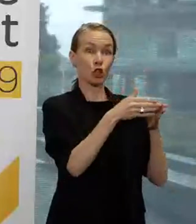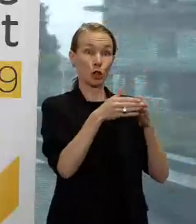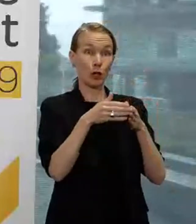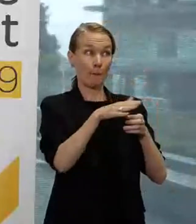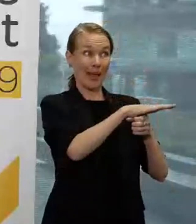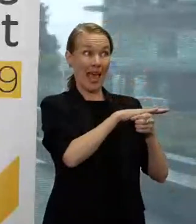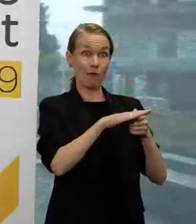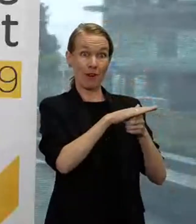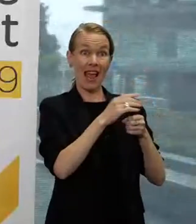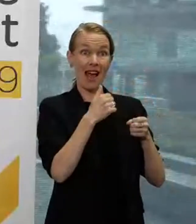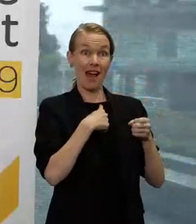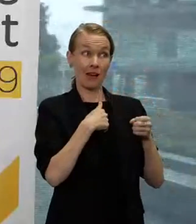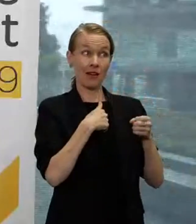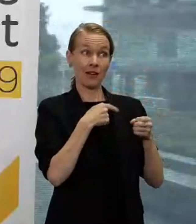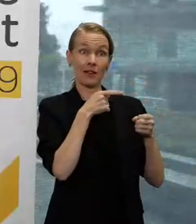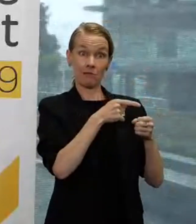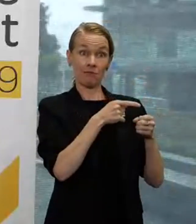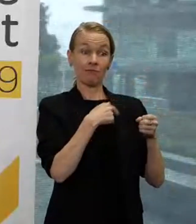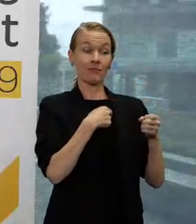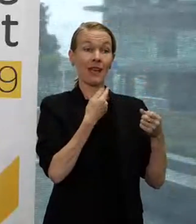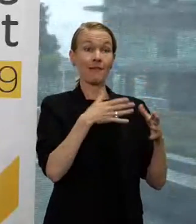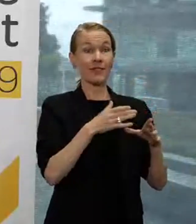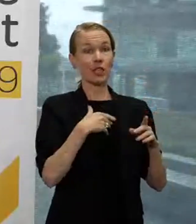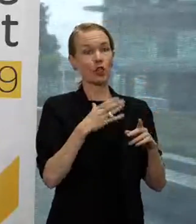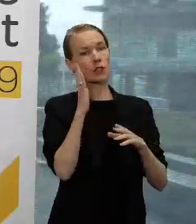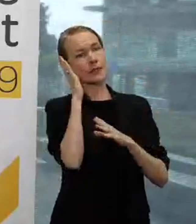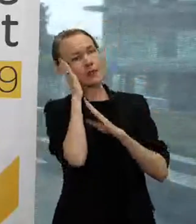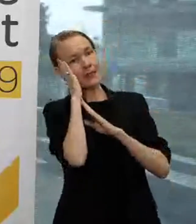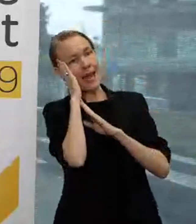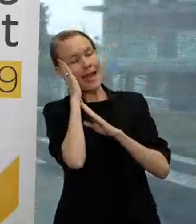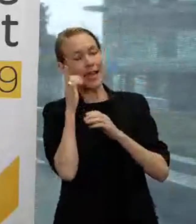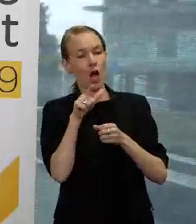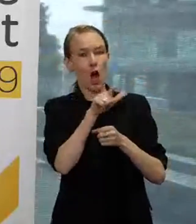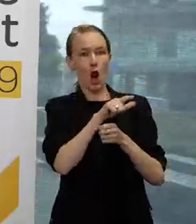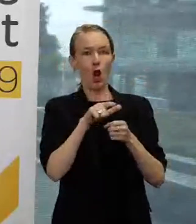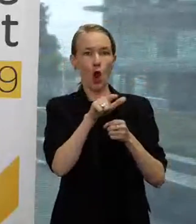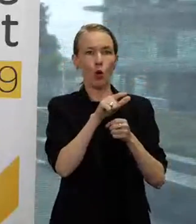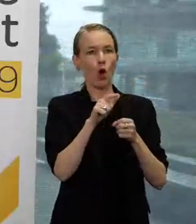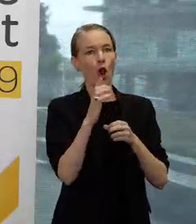And he checked into a local hotel and motel on two different evenings.